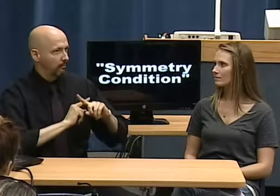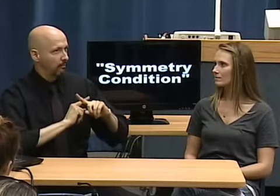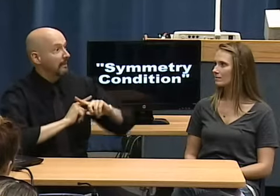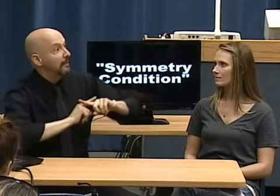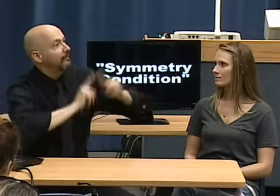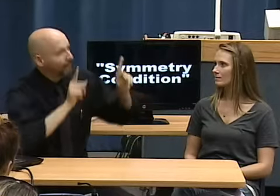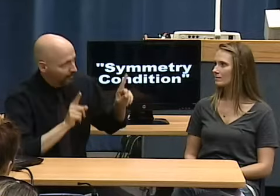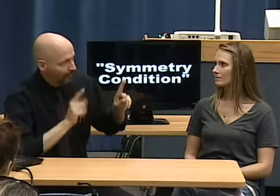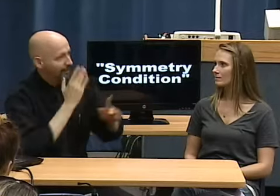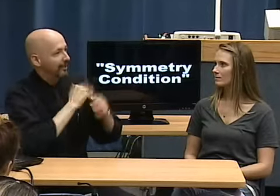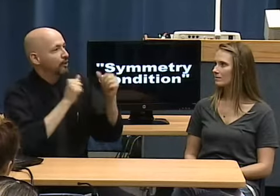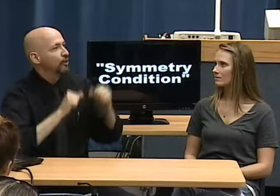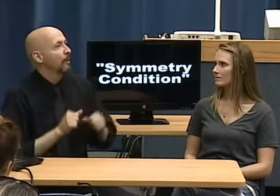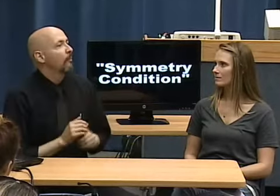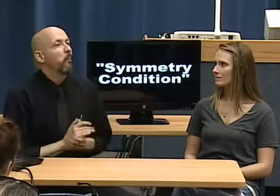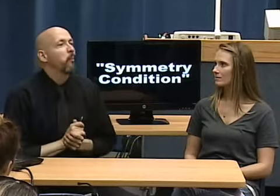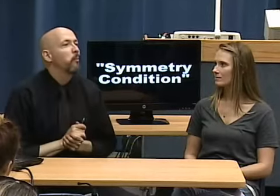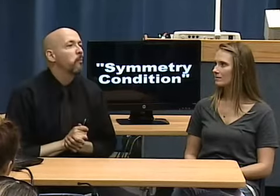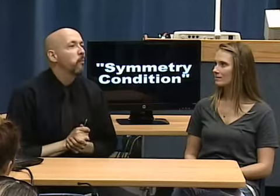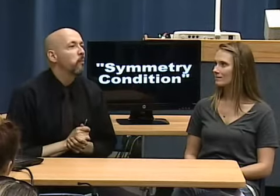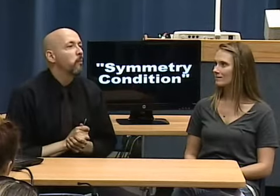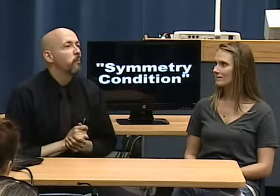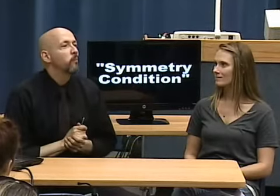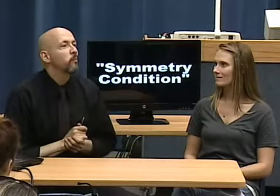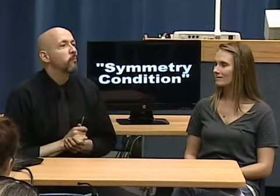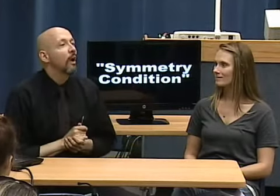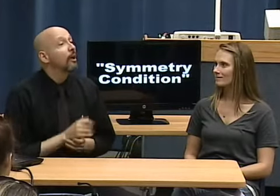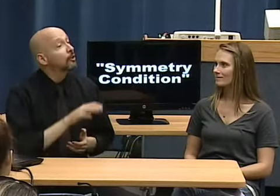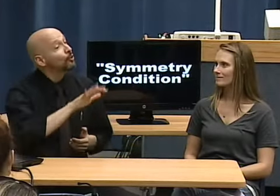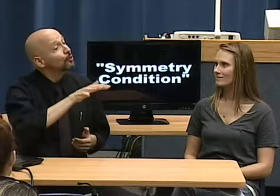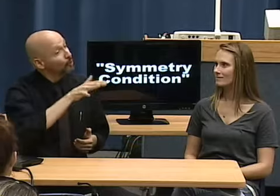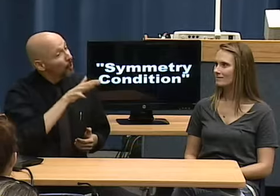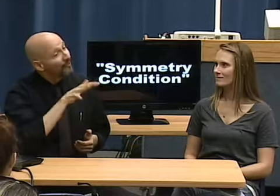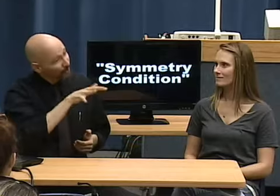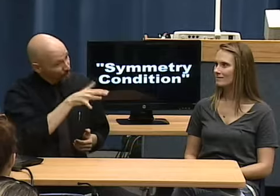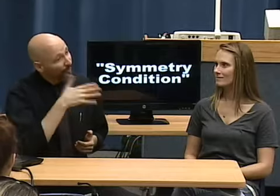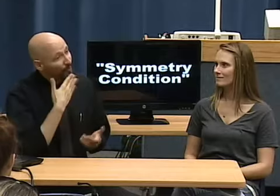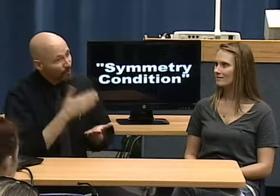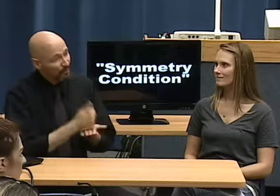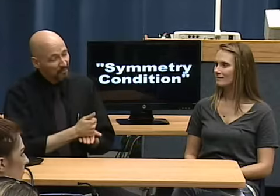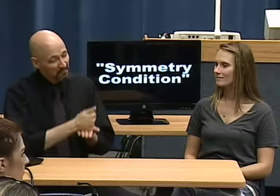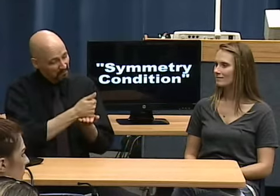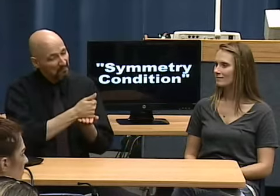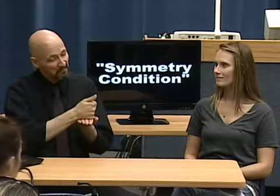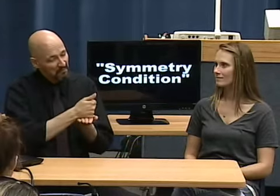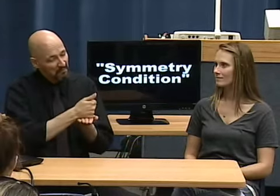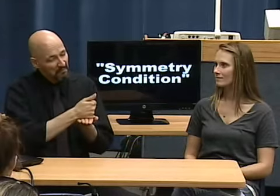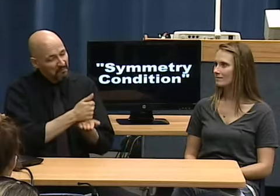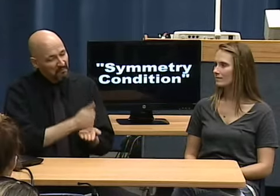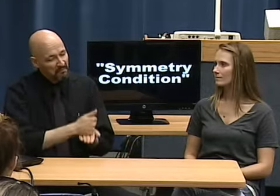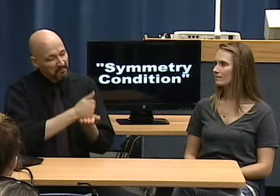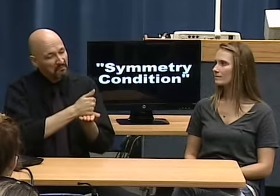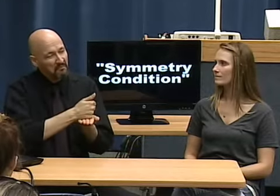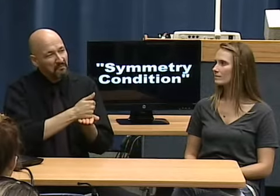different hand shapes. Yeah, sort of. Good. Help. Help.